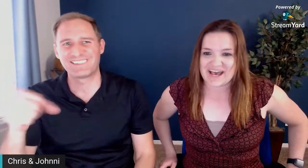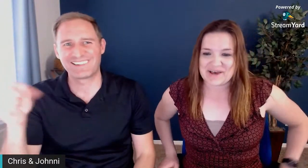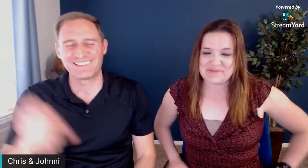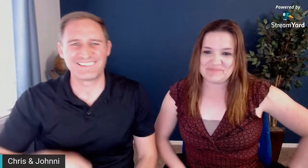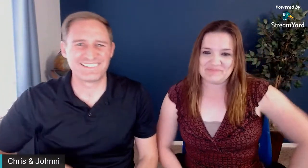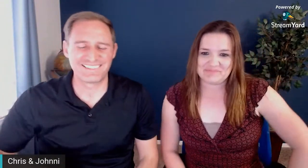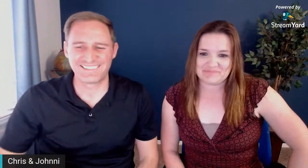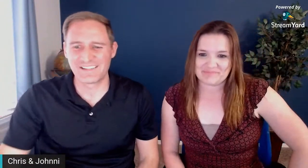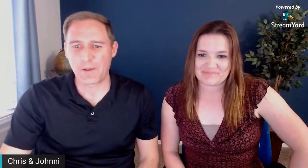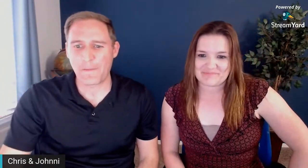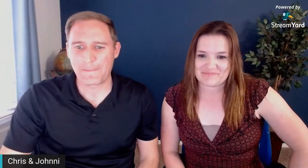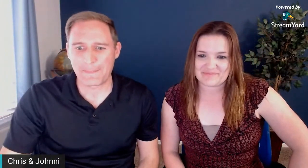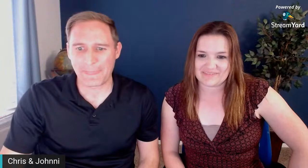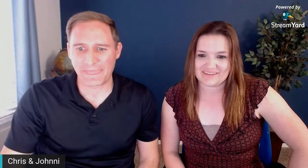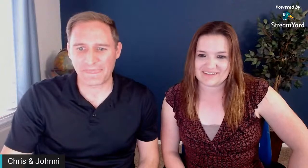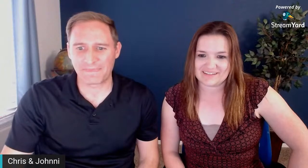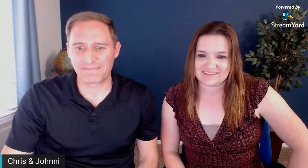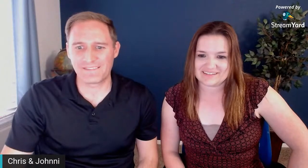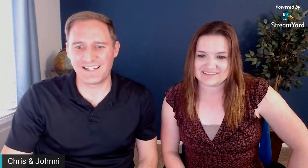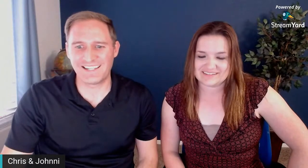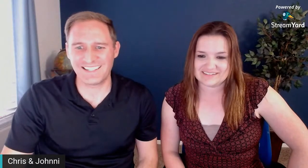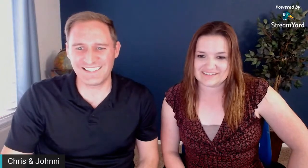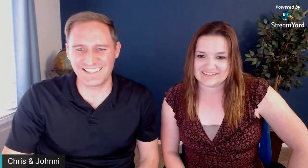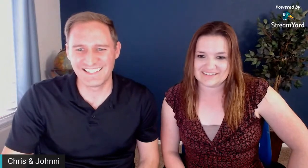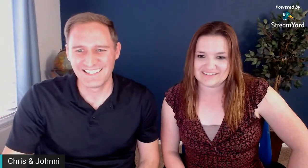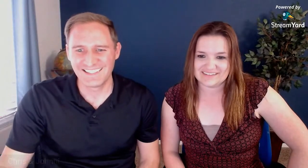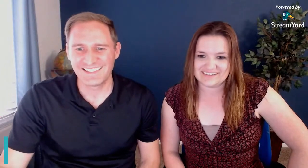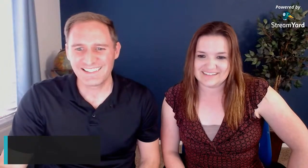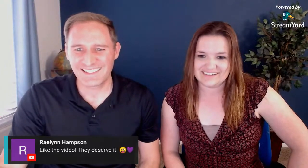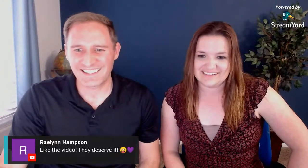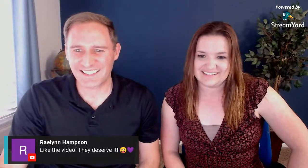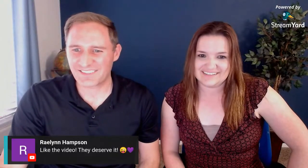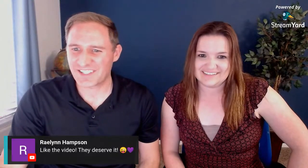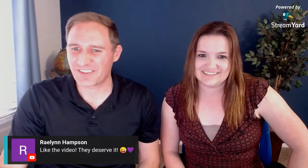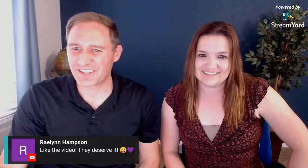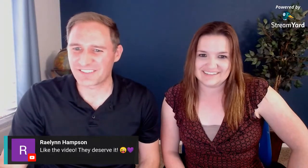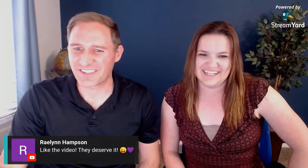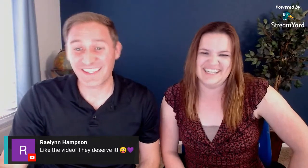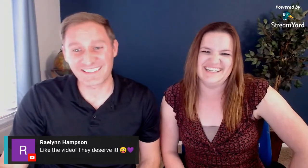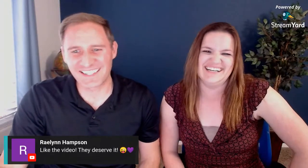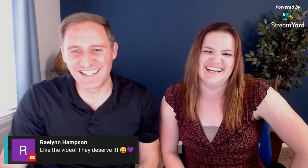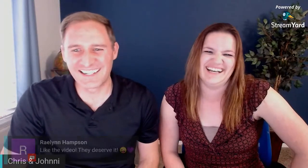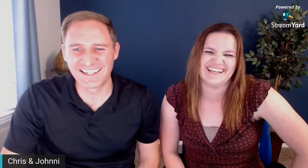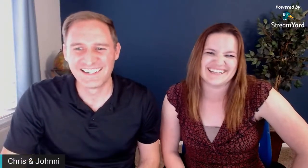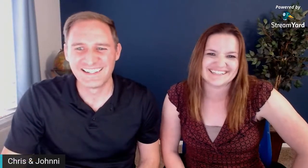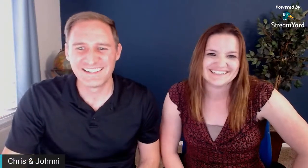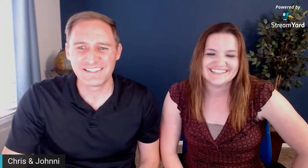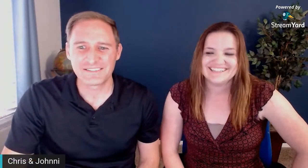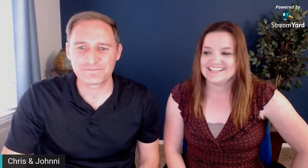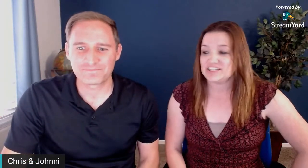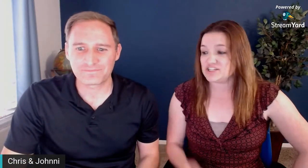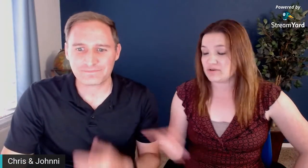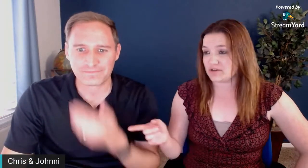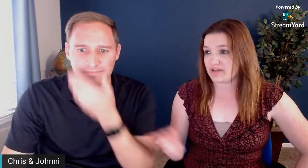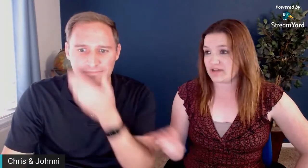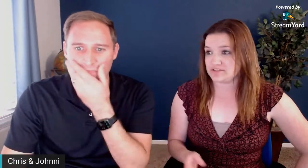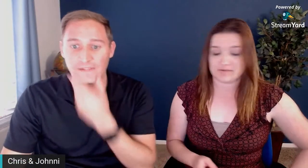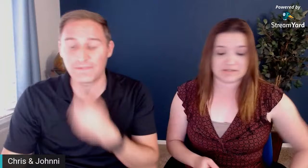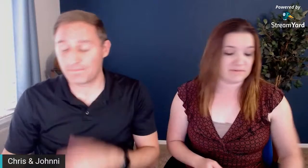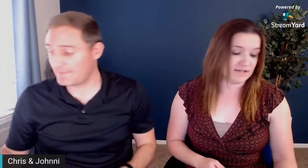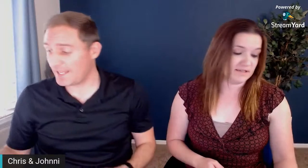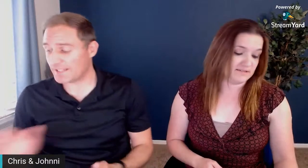um i like the video they deserve it thanks do you want to go ahead and do the book because yeah